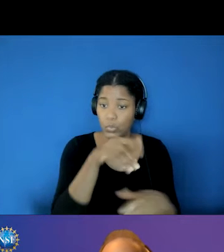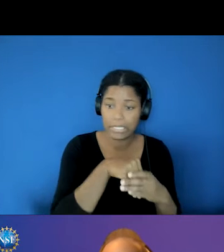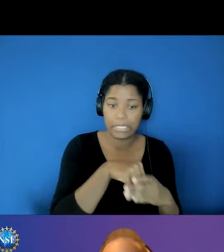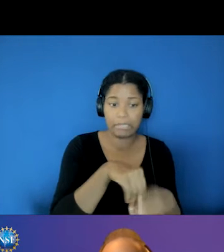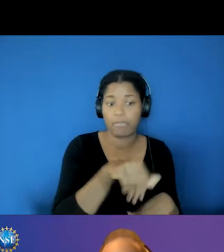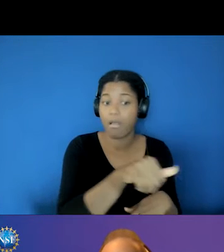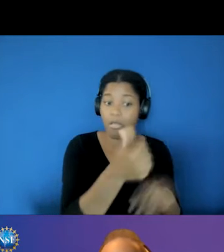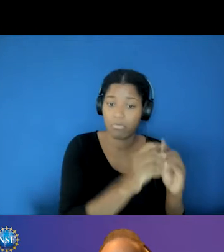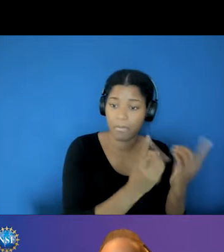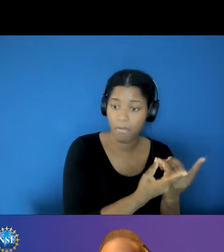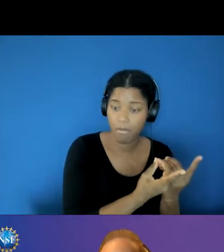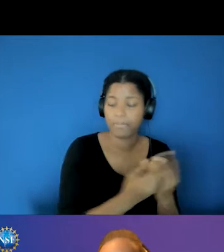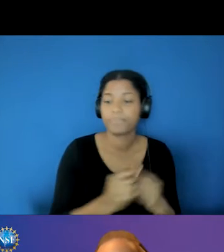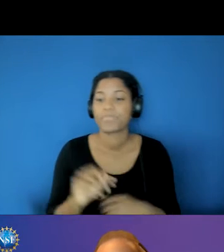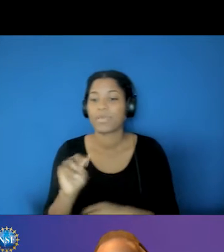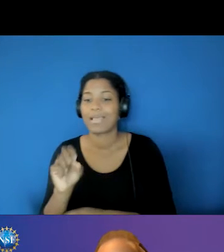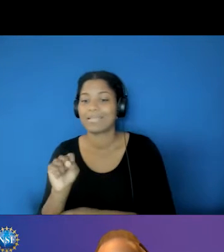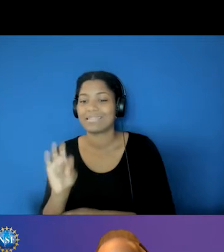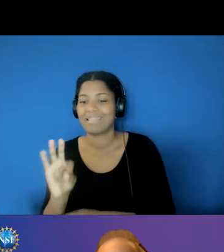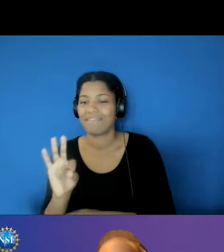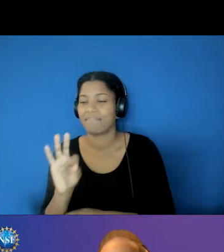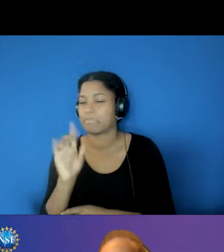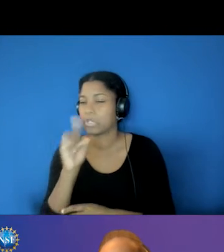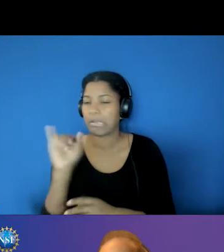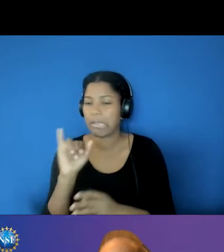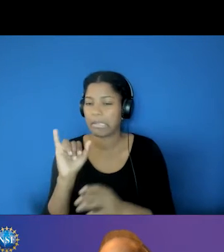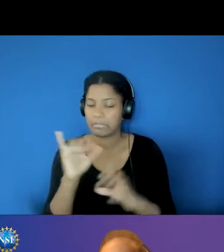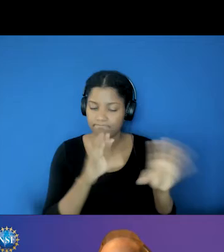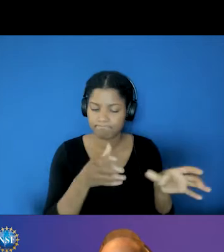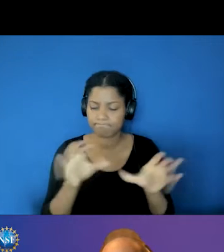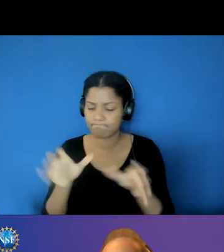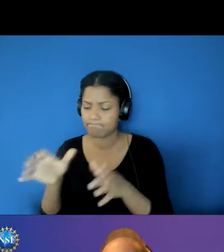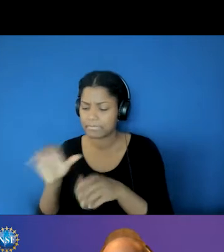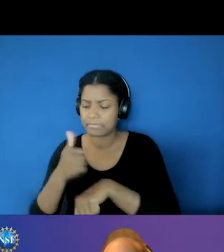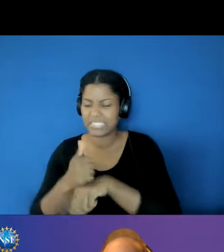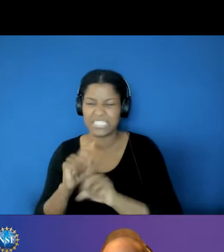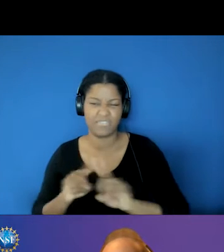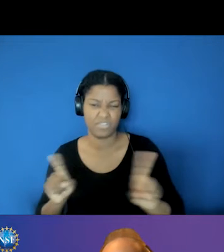So, NSF is structured slightly different than, many universities, but, we do,